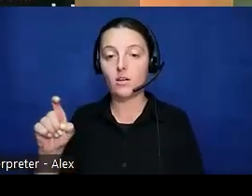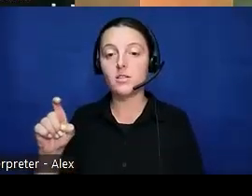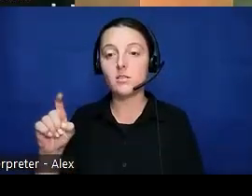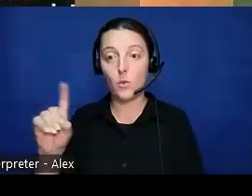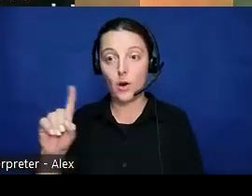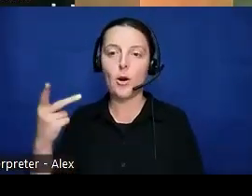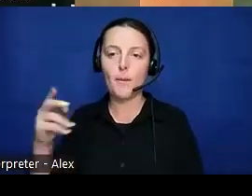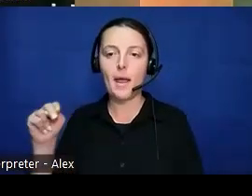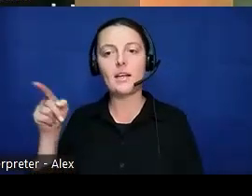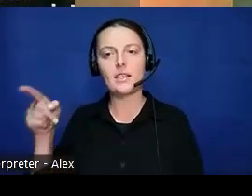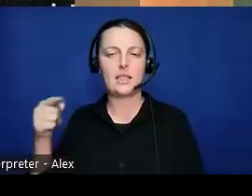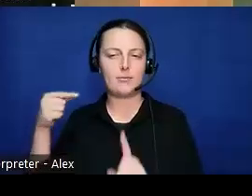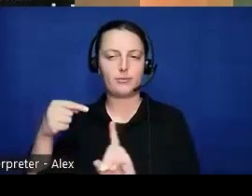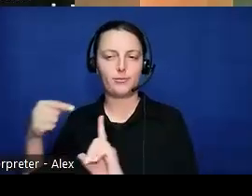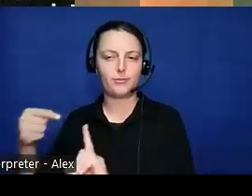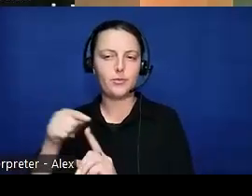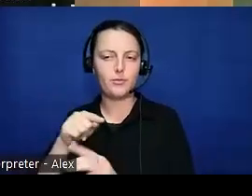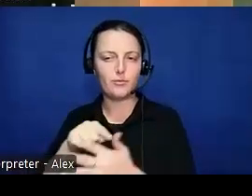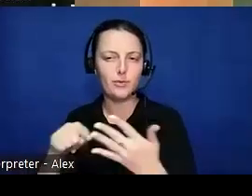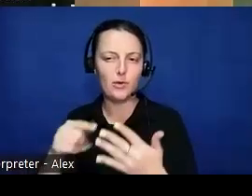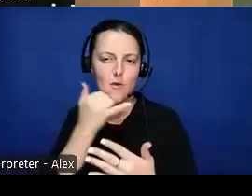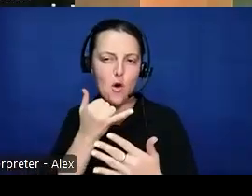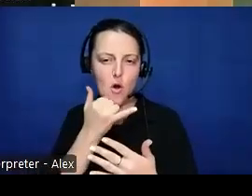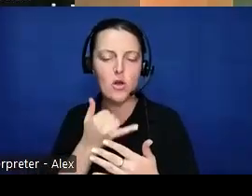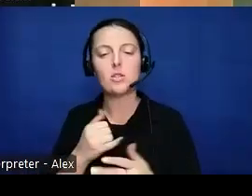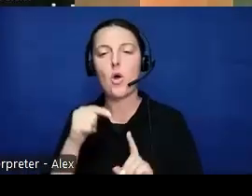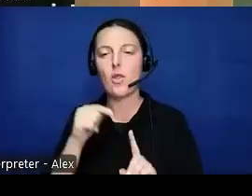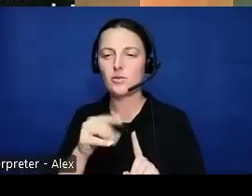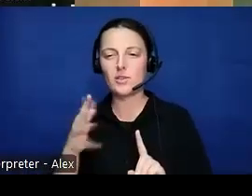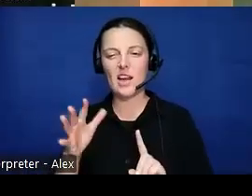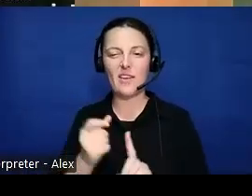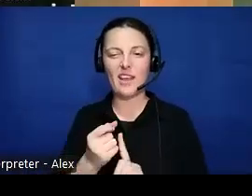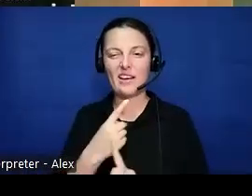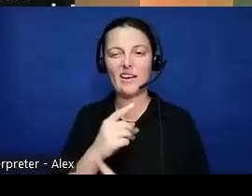you know, an outlier group and then essentially that the control group didn't have that tail. Um,